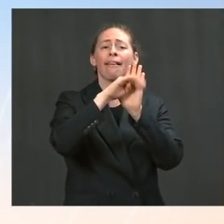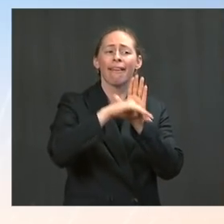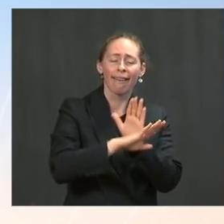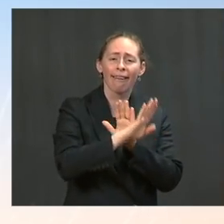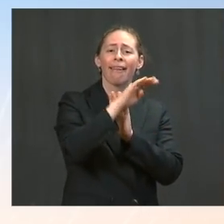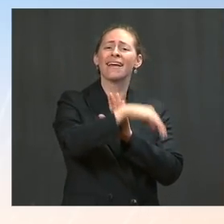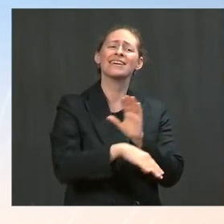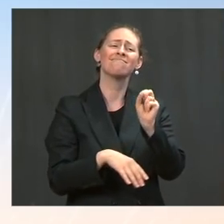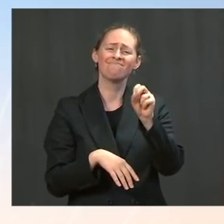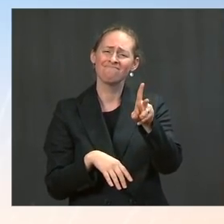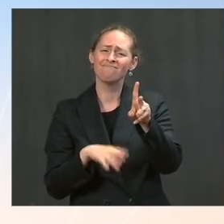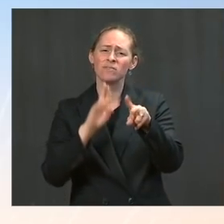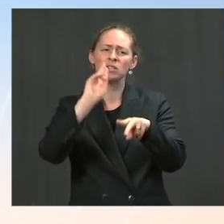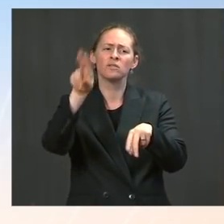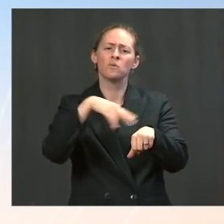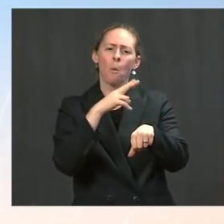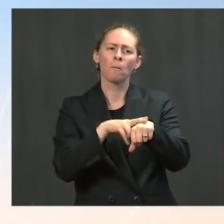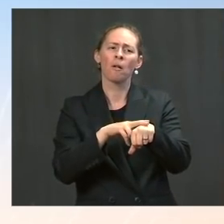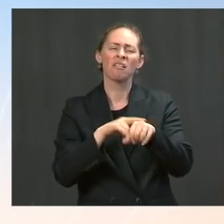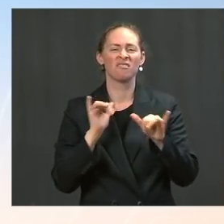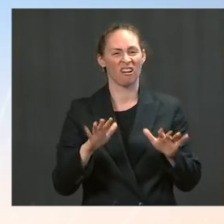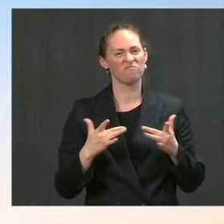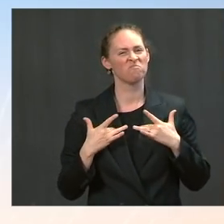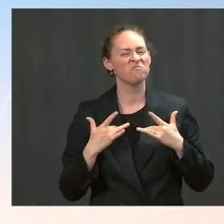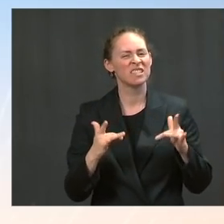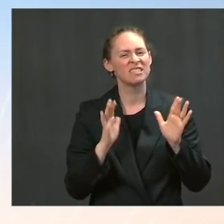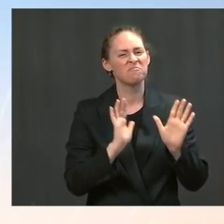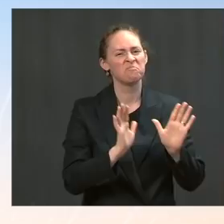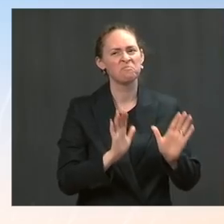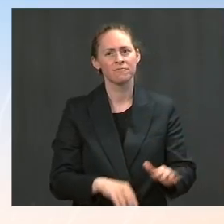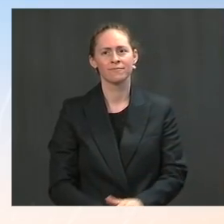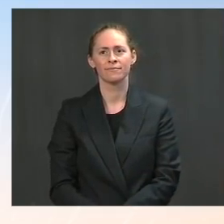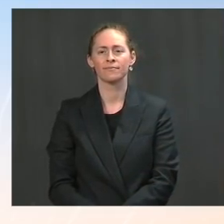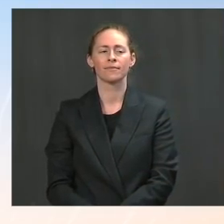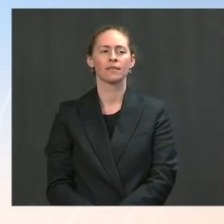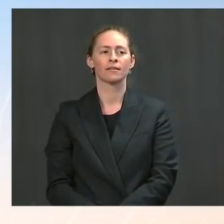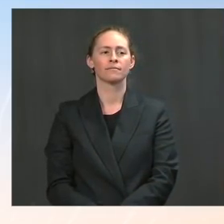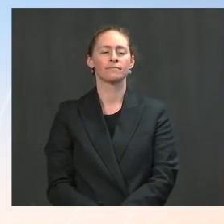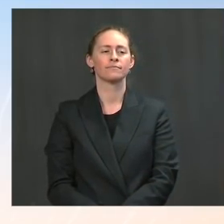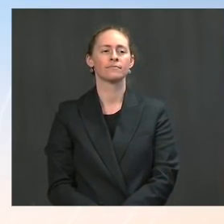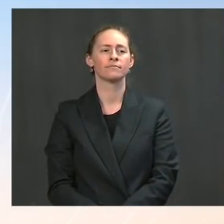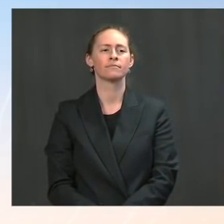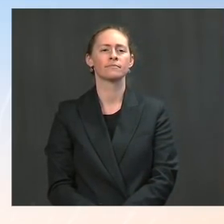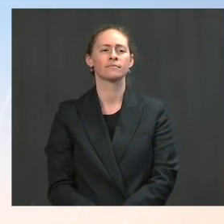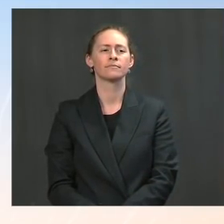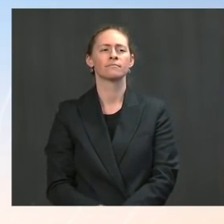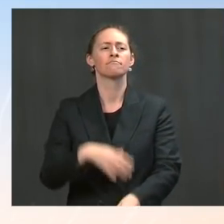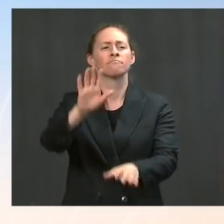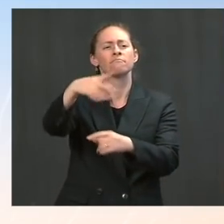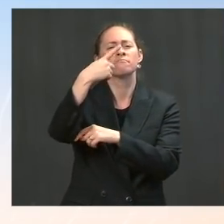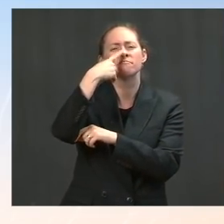The Press: And just -- you went through kind of the topline details of this yesterday, but can you elaborate a little bit on the Facebook -- Ms. Psaki: Sure. The Press: -- the administration to Facebook